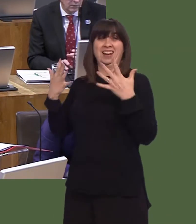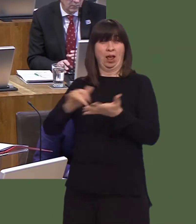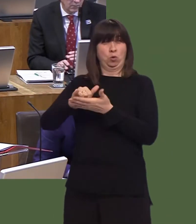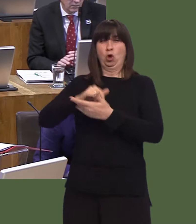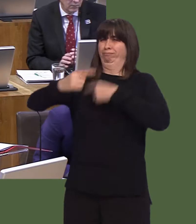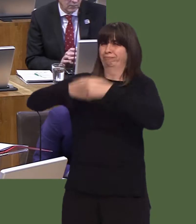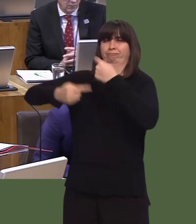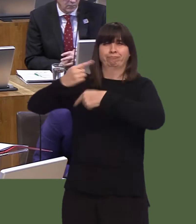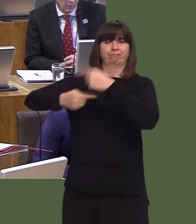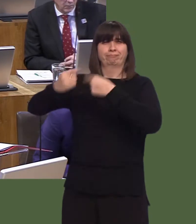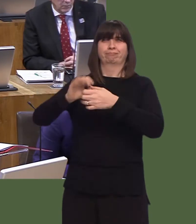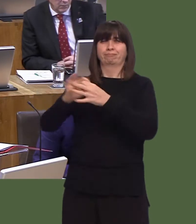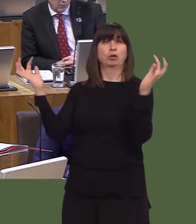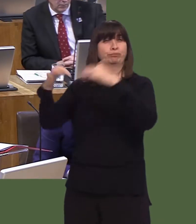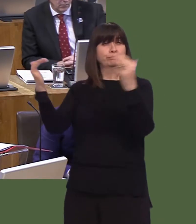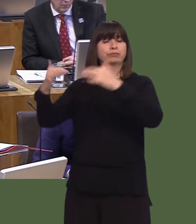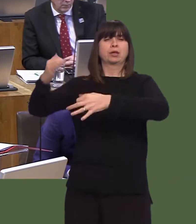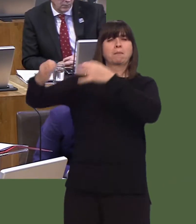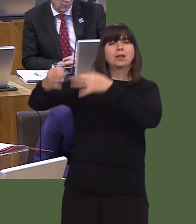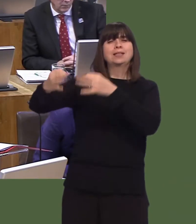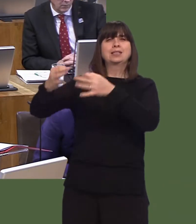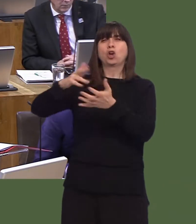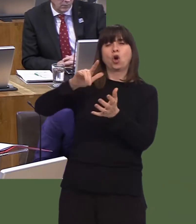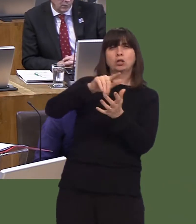That is an event that's attended by many politicians on Capitol Hill.